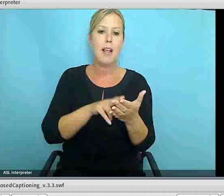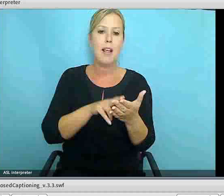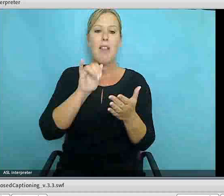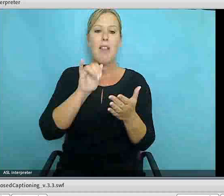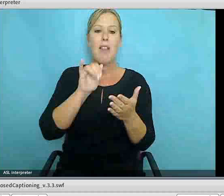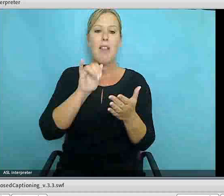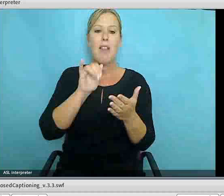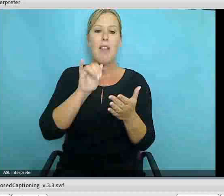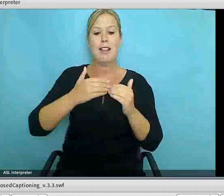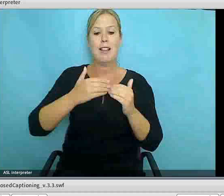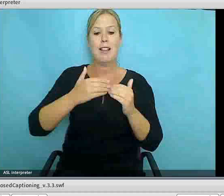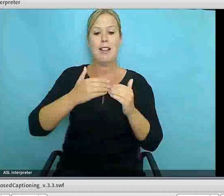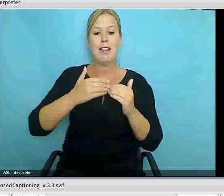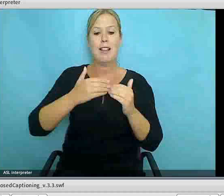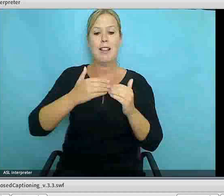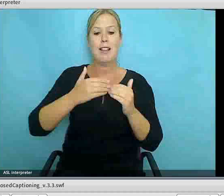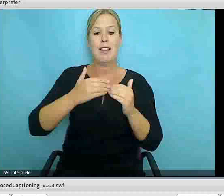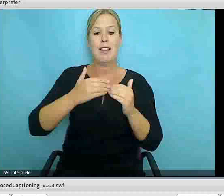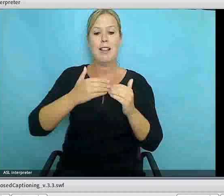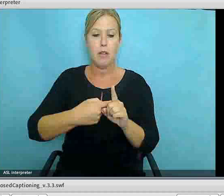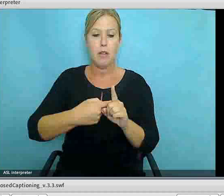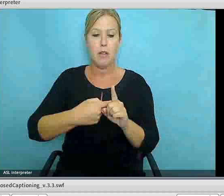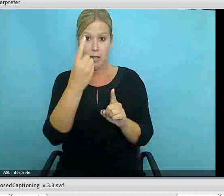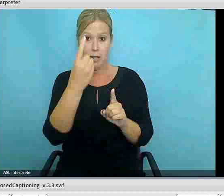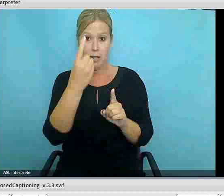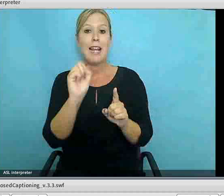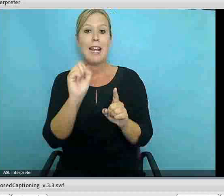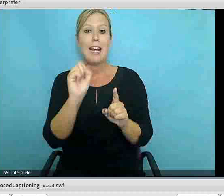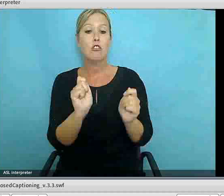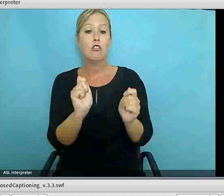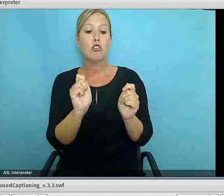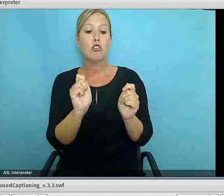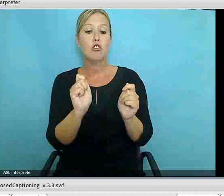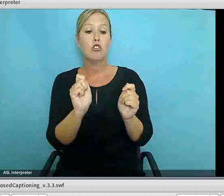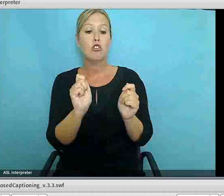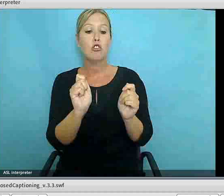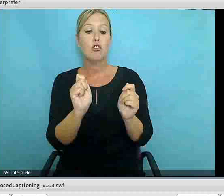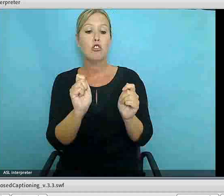They can change at any time, but that change will be effective at the beginning of the